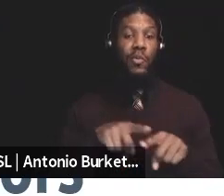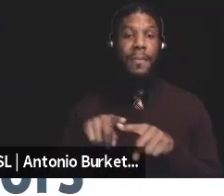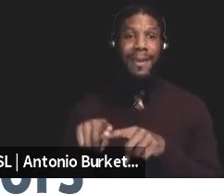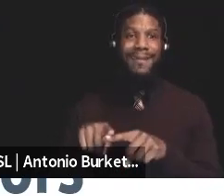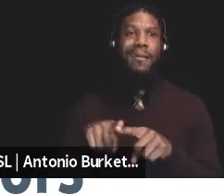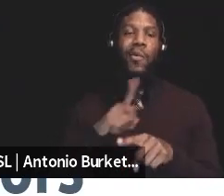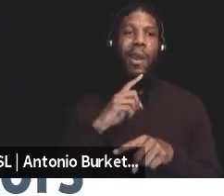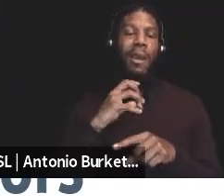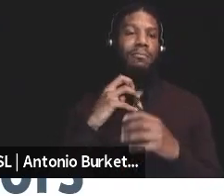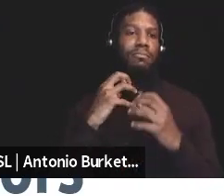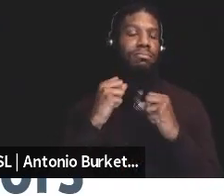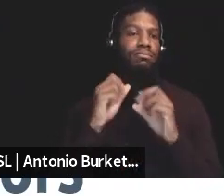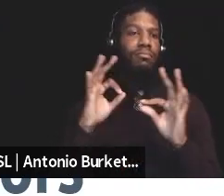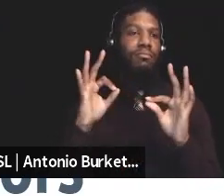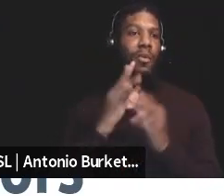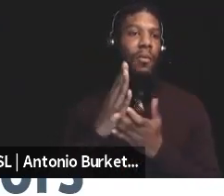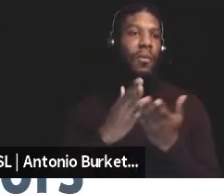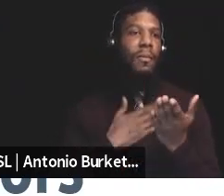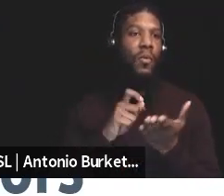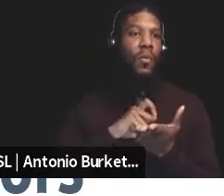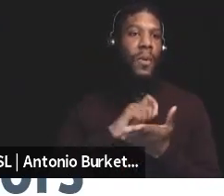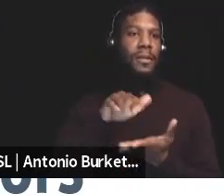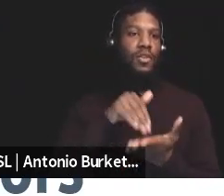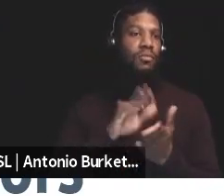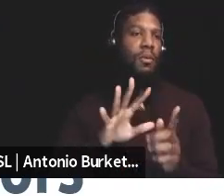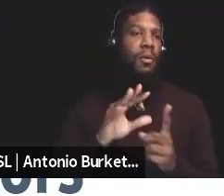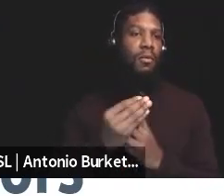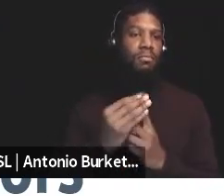component of my writing center's culture, as we have historically had many opportunities for